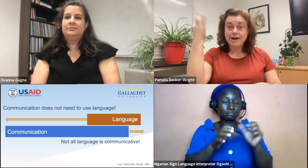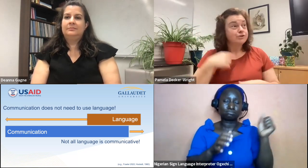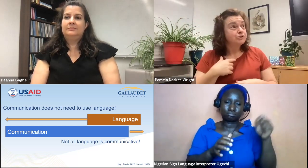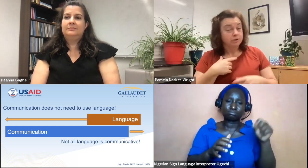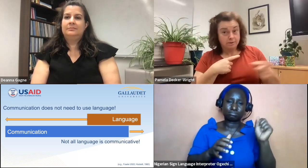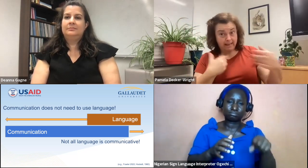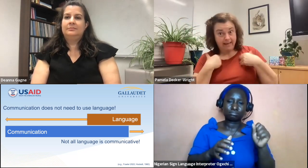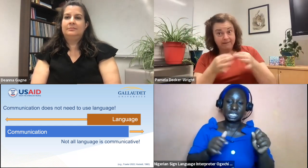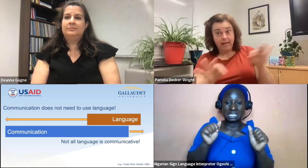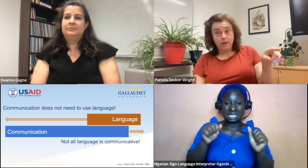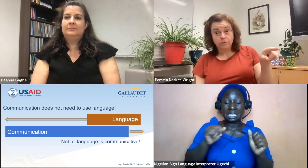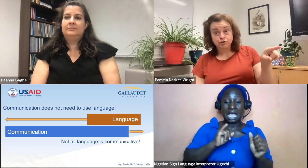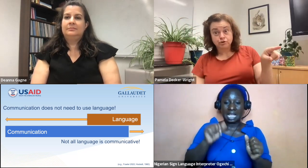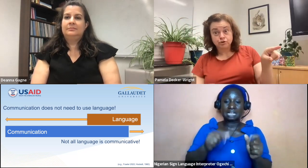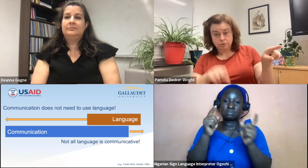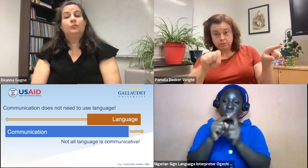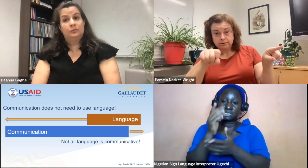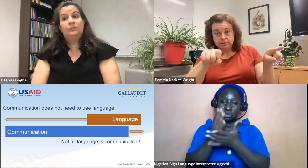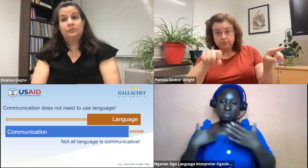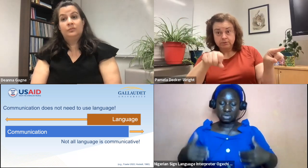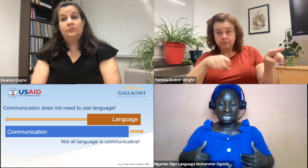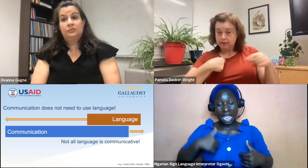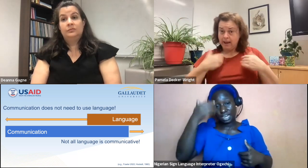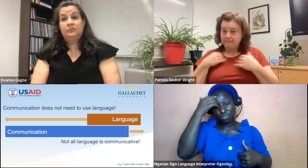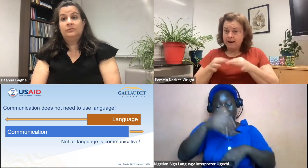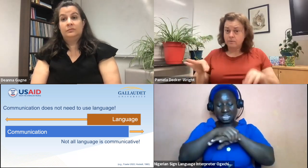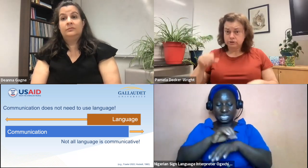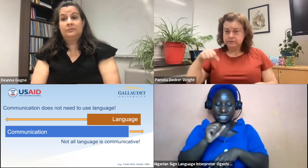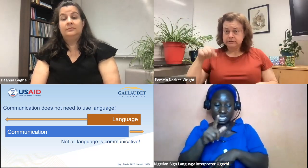and I. That person starts speaking French. So they're using a language.